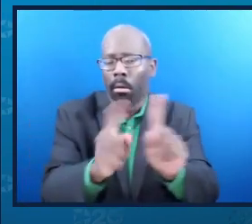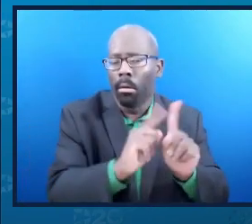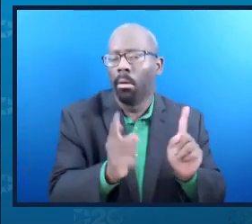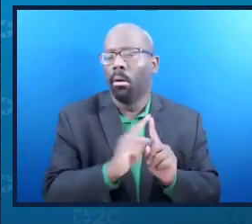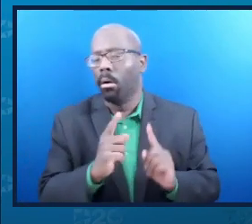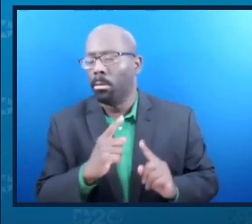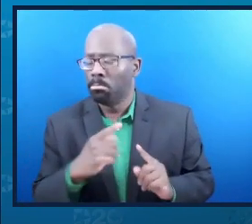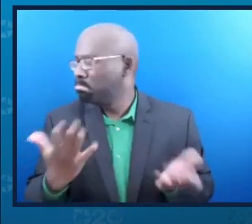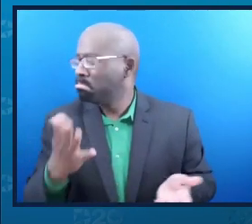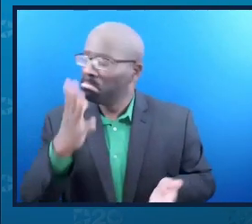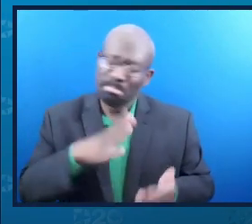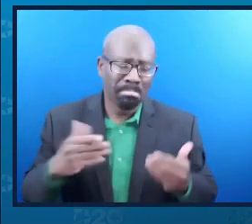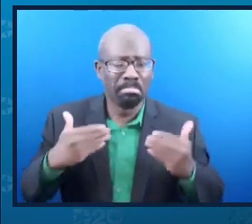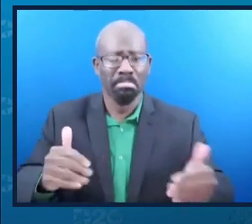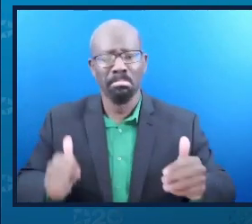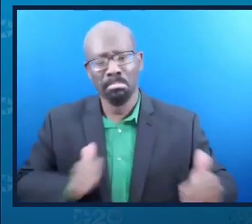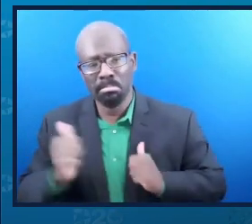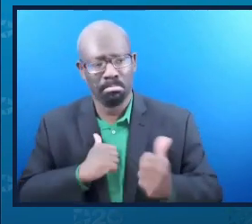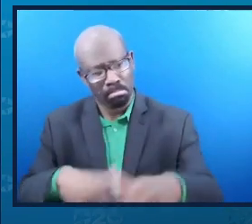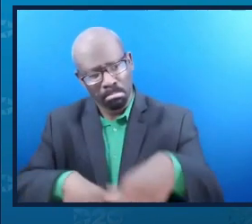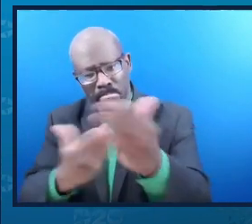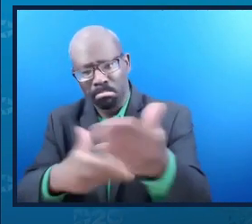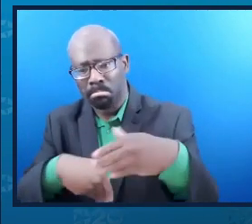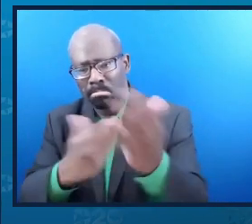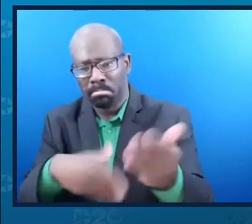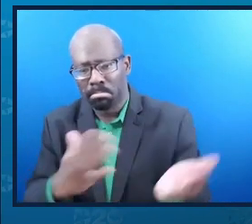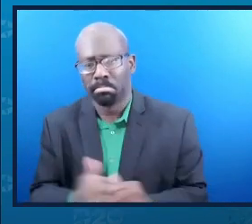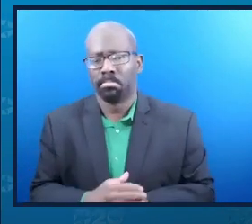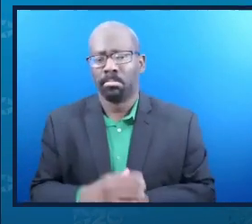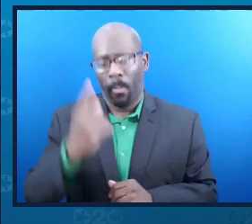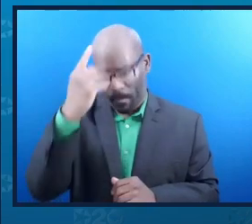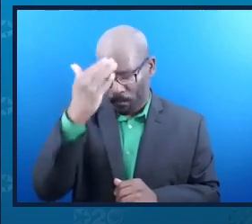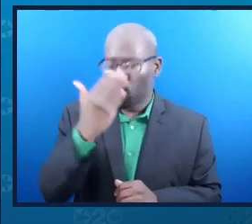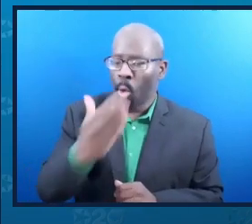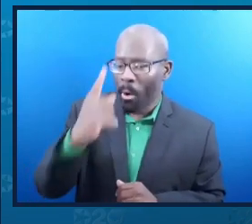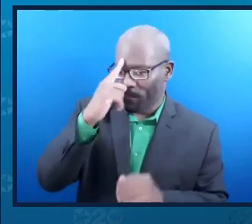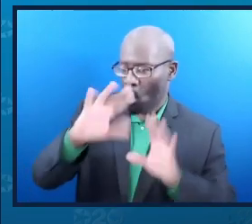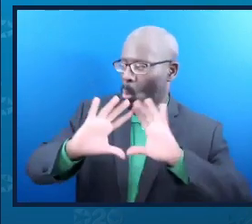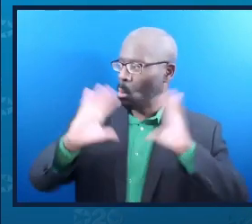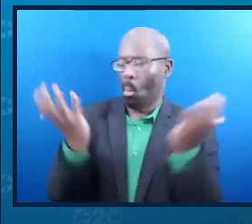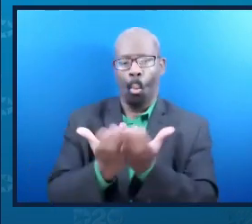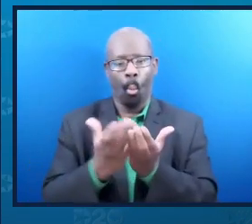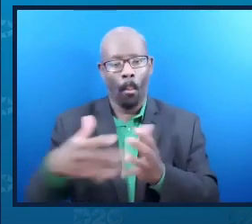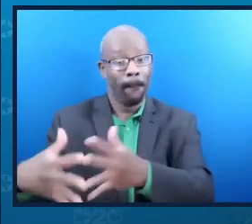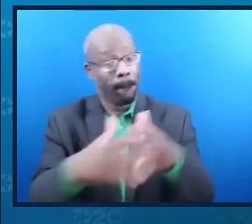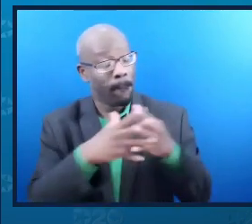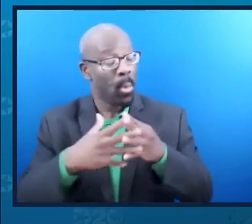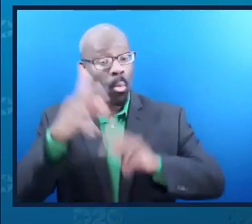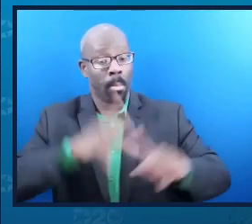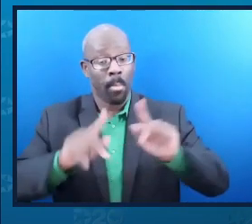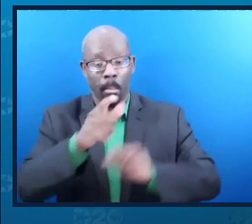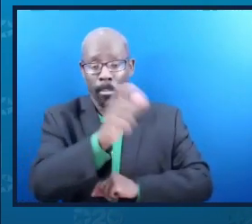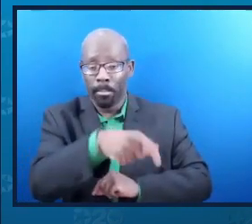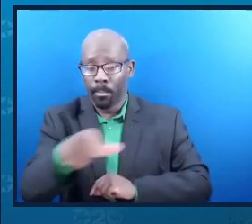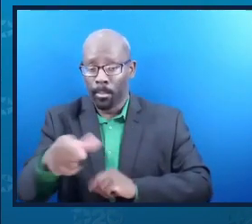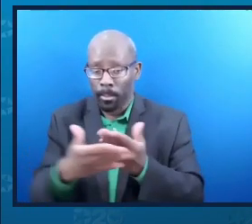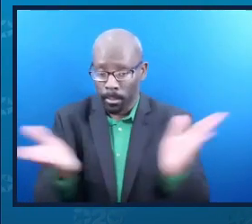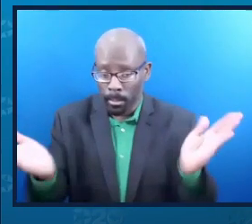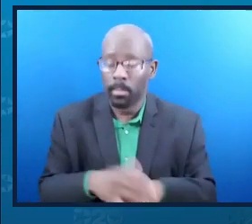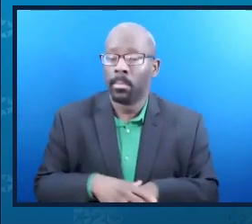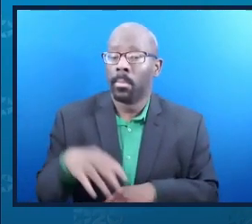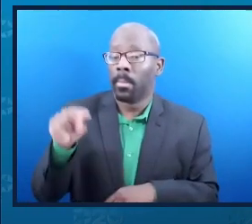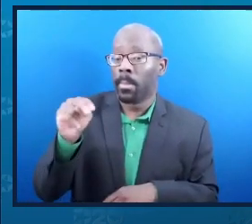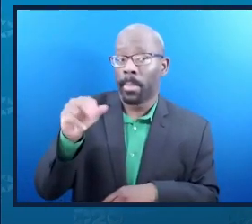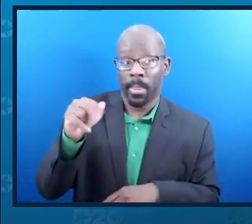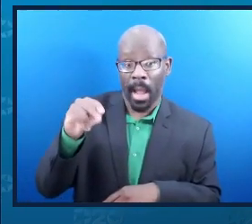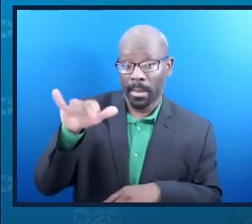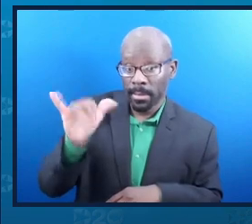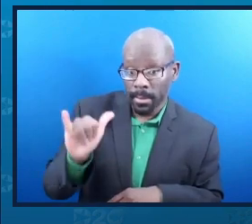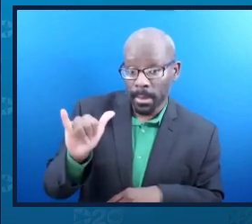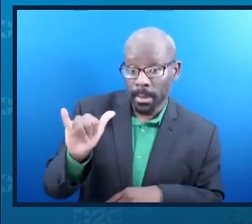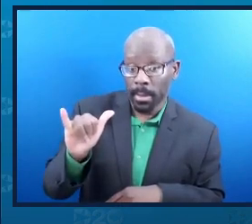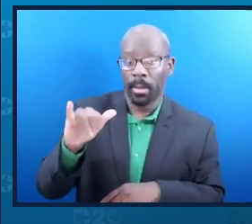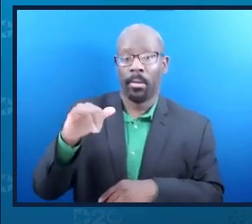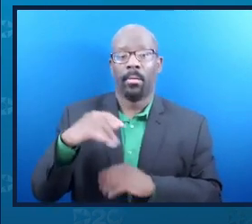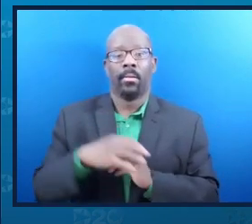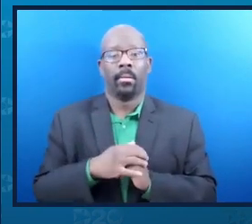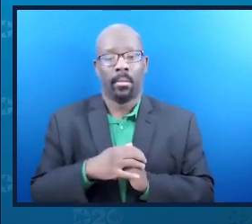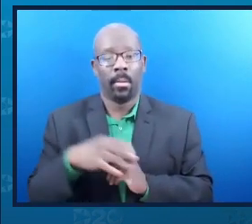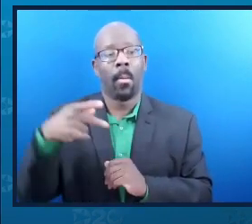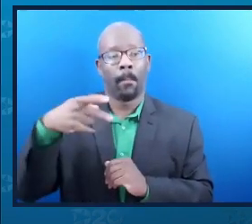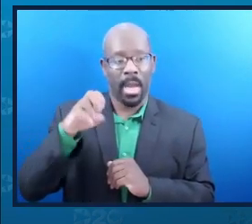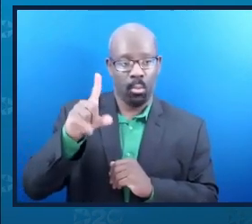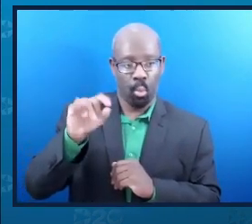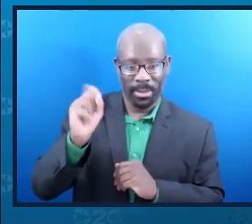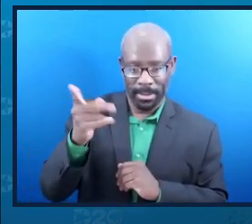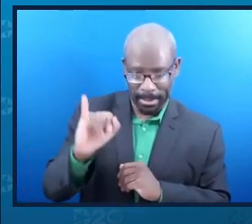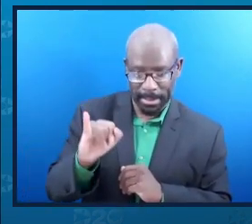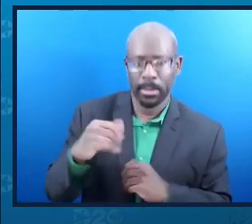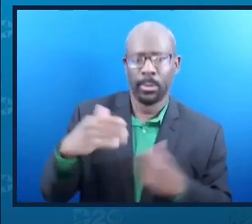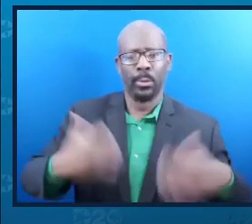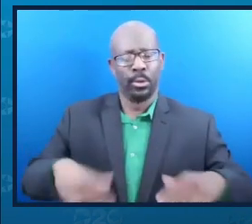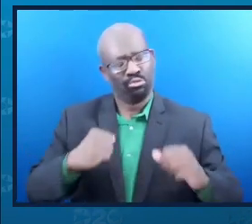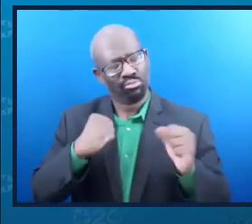AMERICAN.